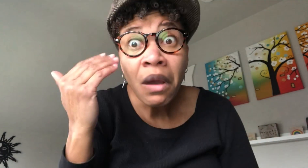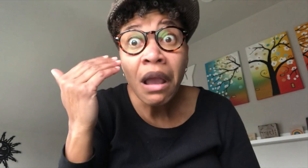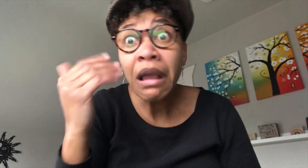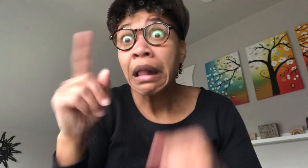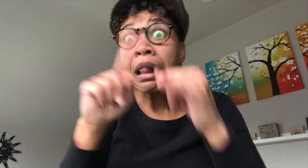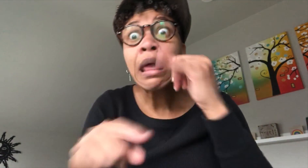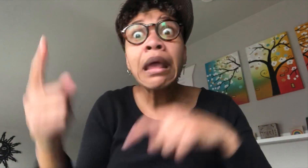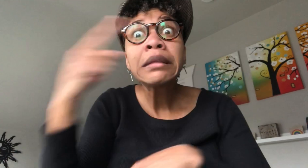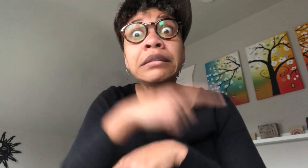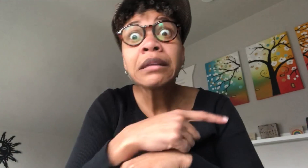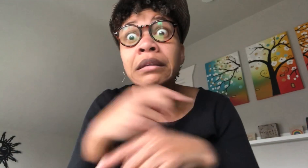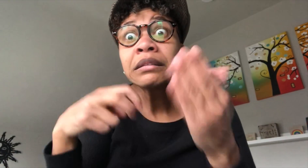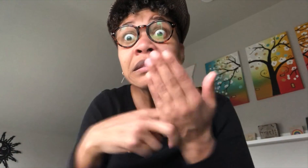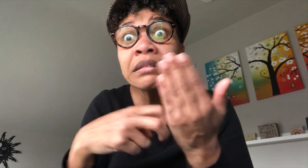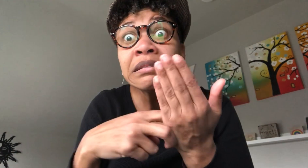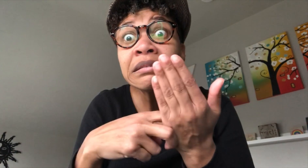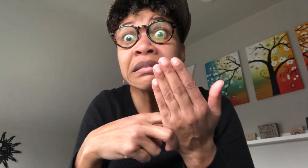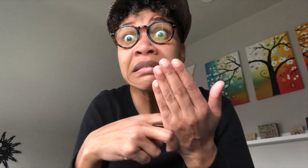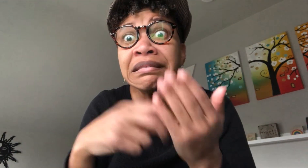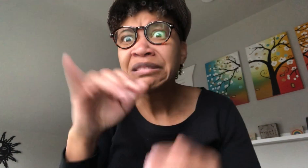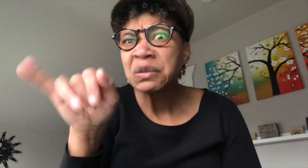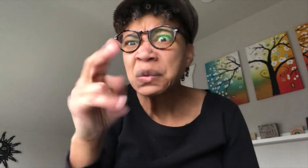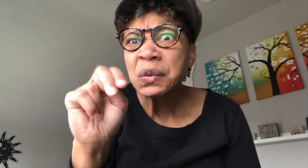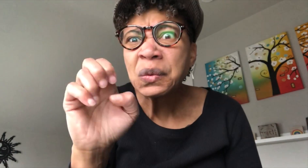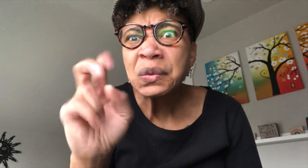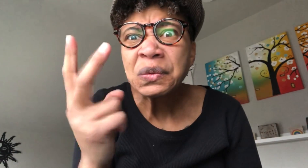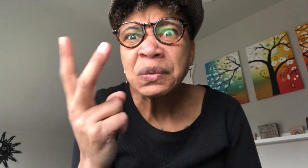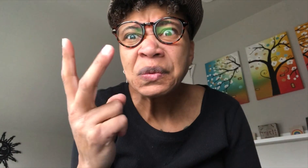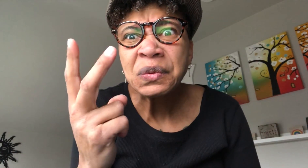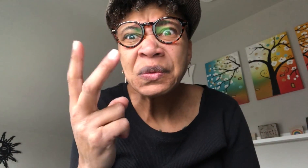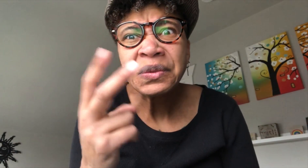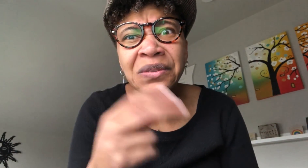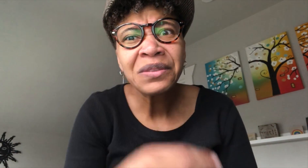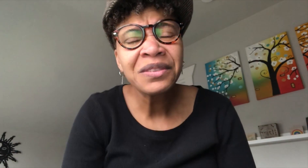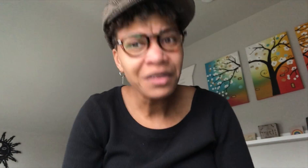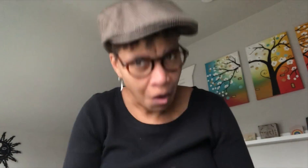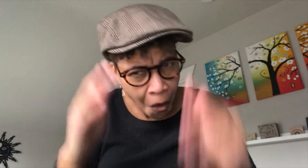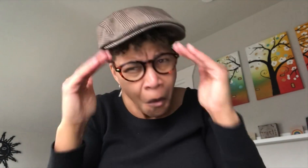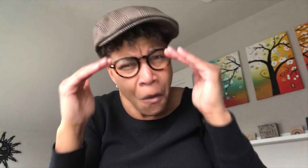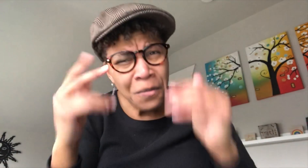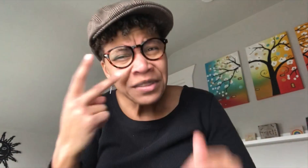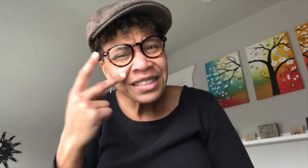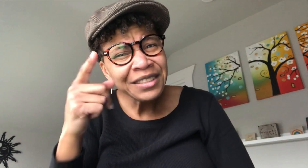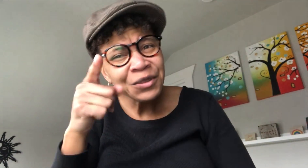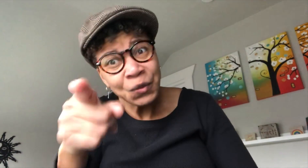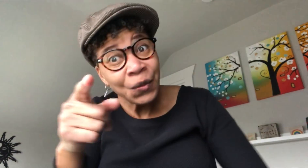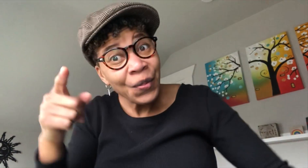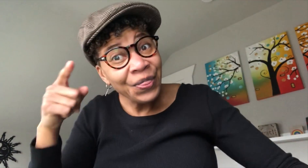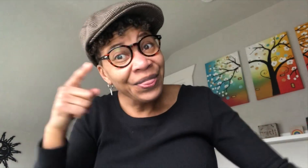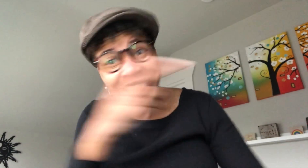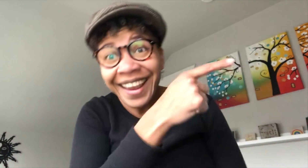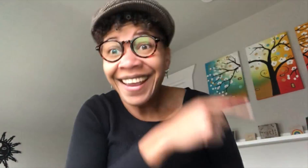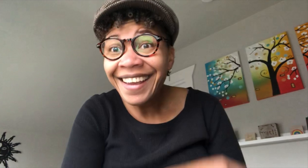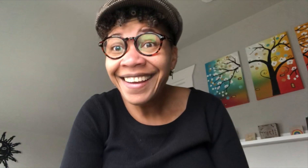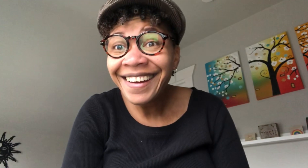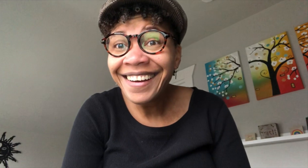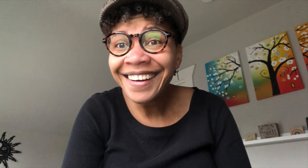Why? Last day to buy ticket - Thursday, June 2, 2022 11:59 PM PST Hope to see you there!